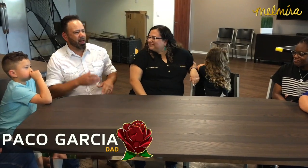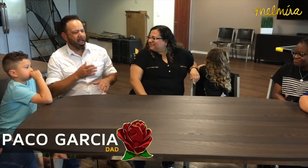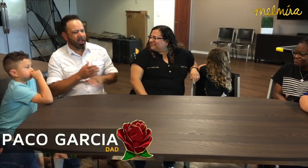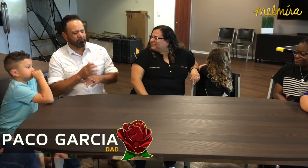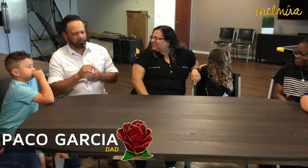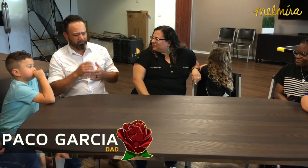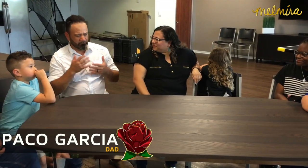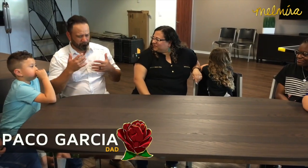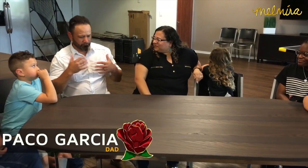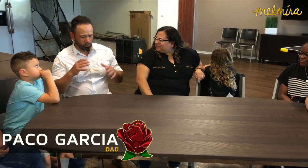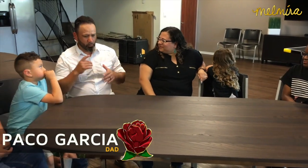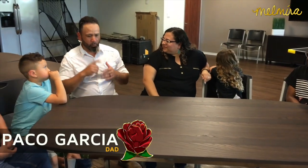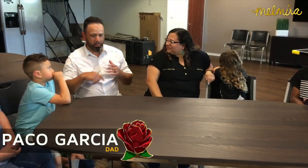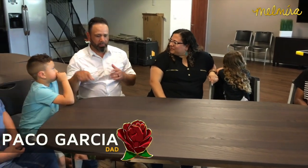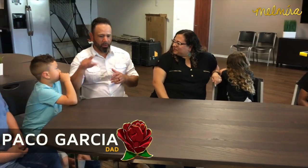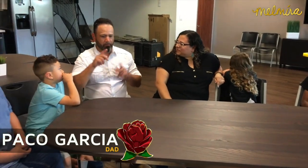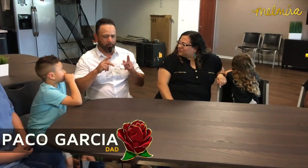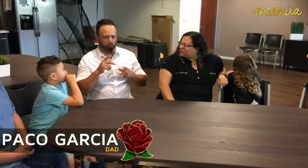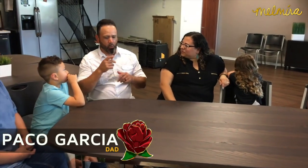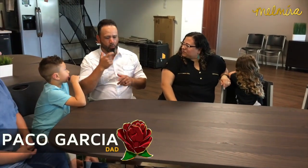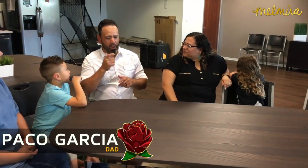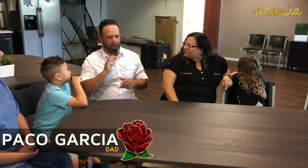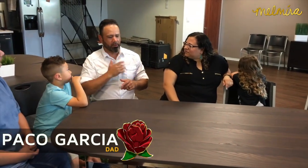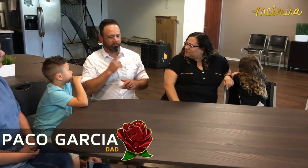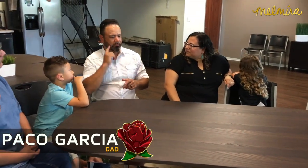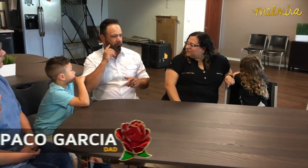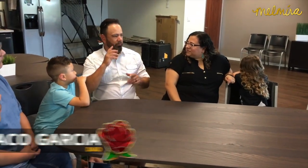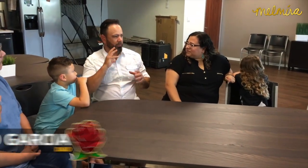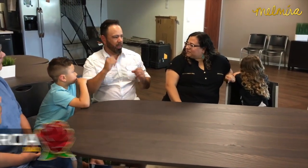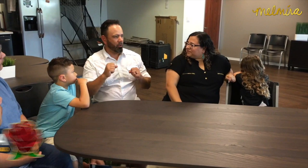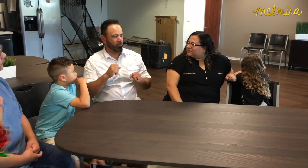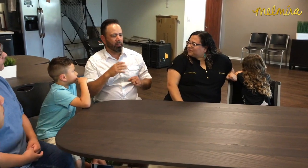After the people who watched Deaf Out Loud,